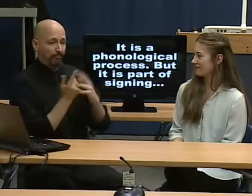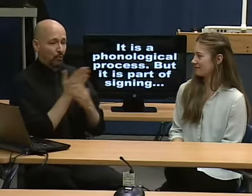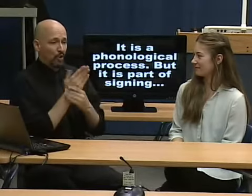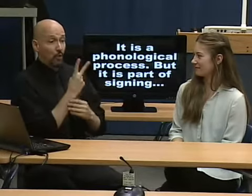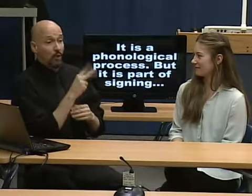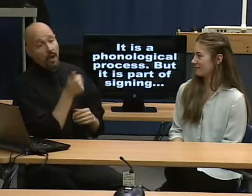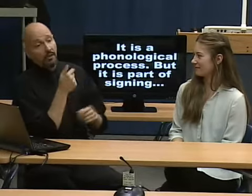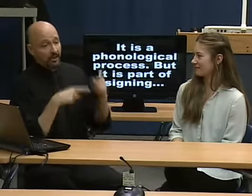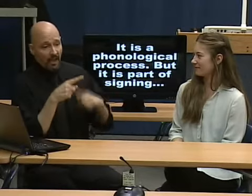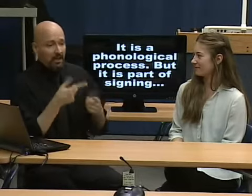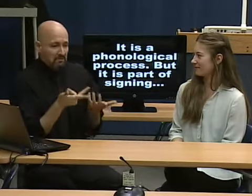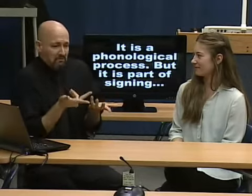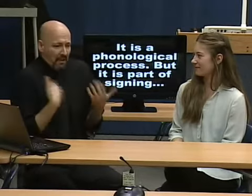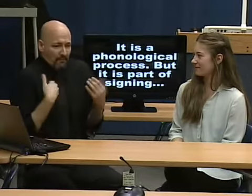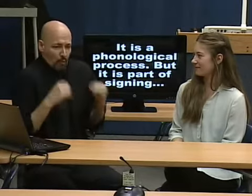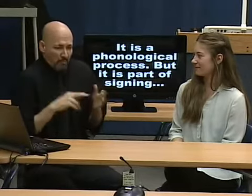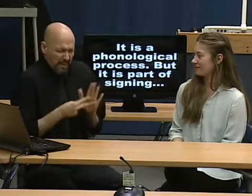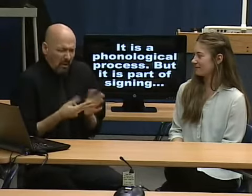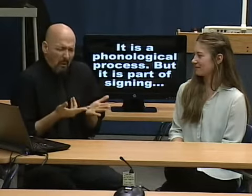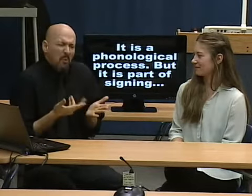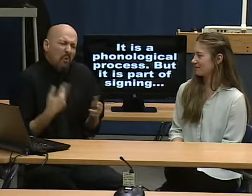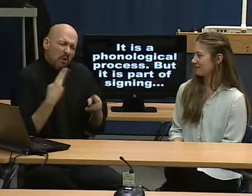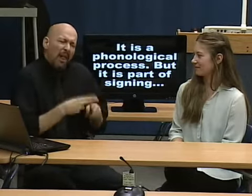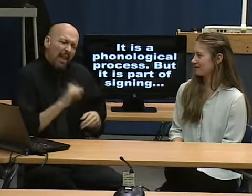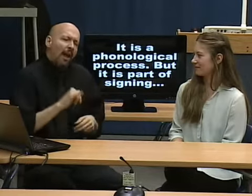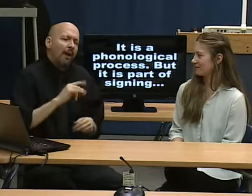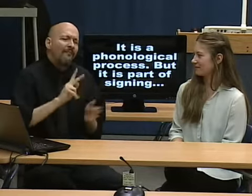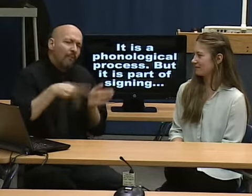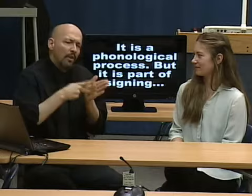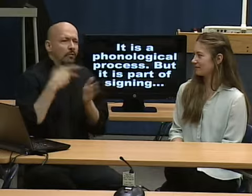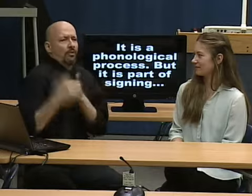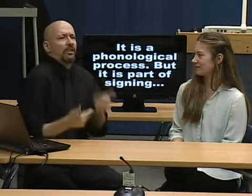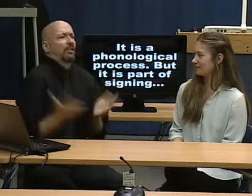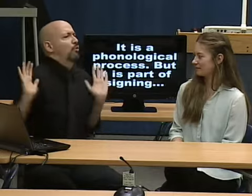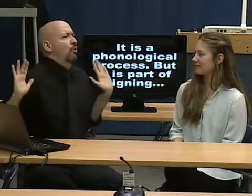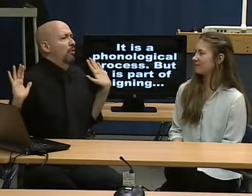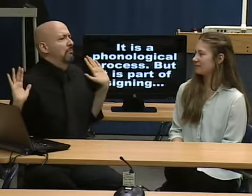between any two signs and has no meaning? We call that a Phonological Process.